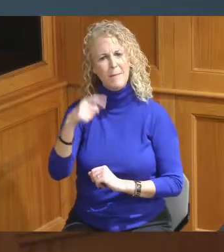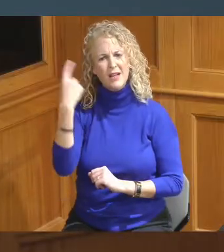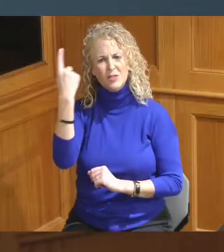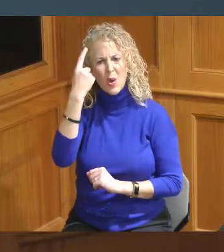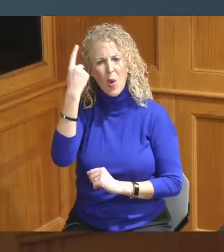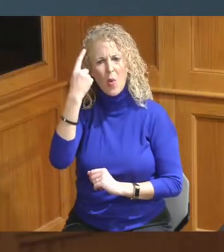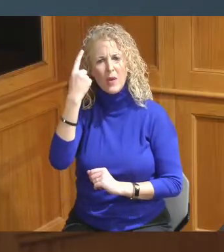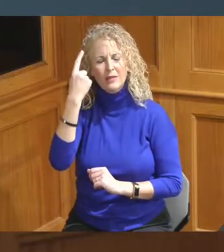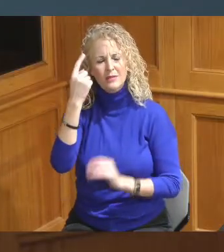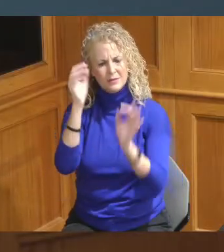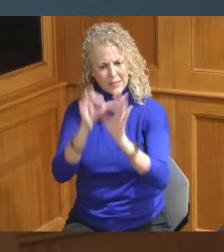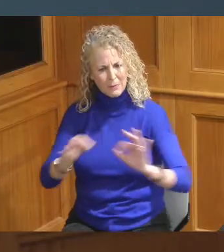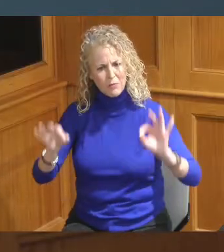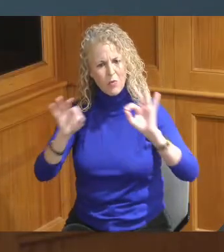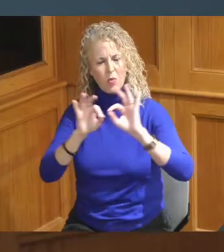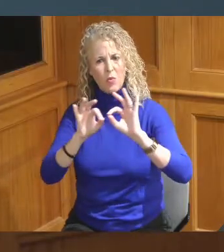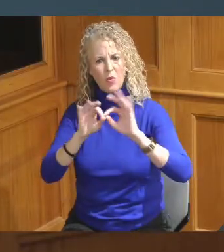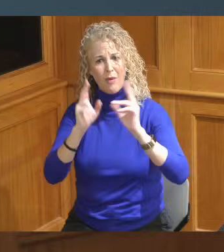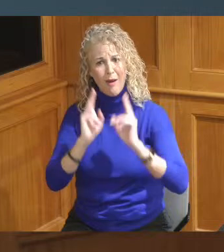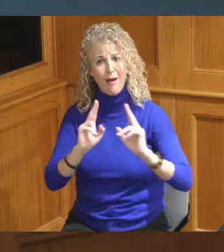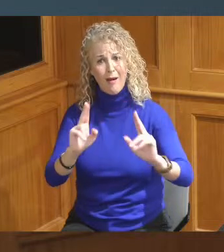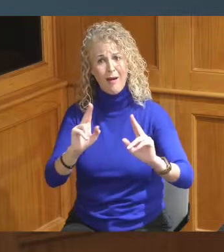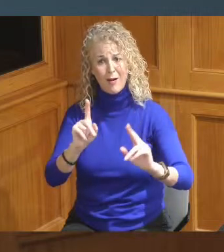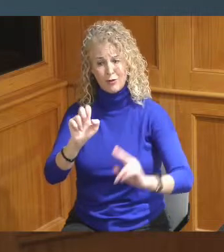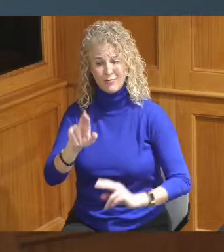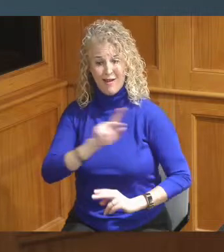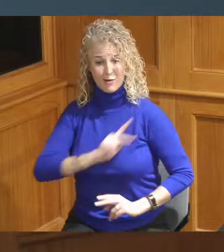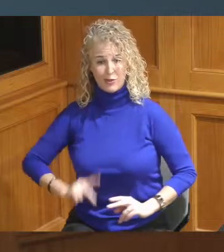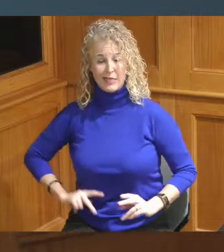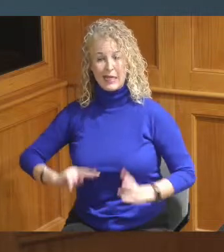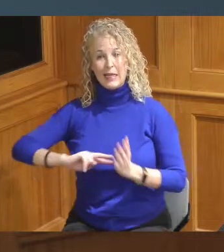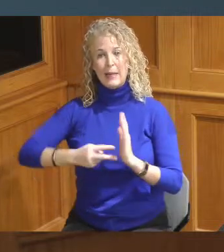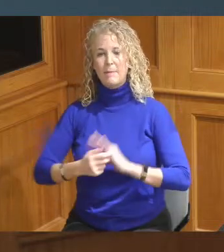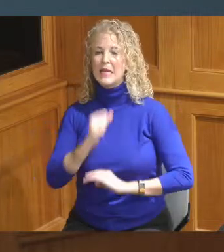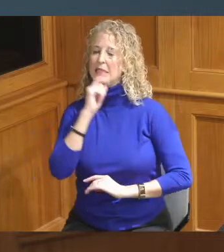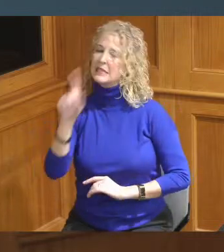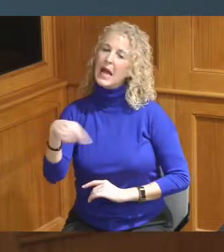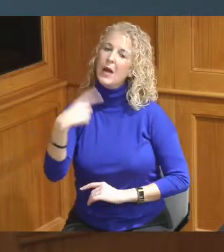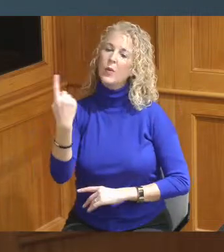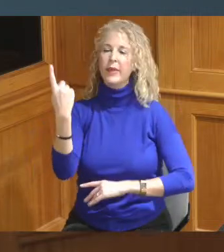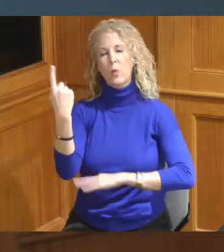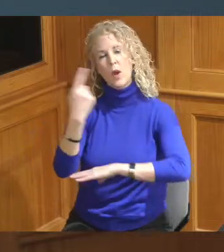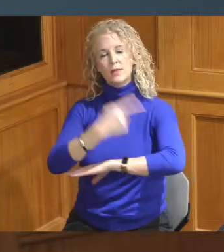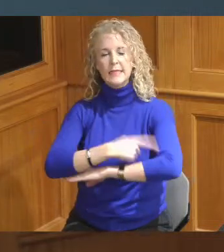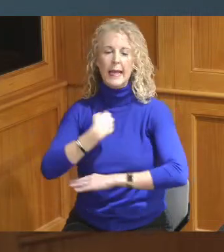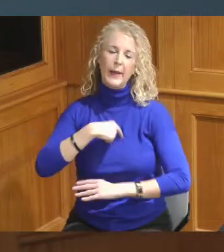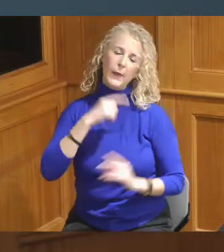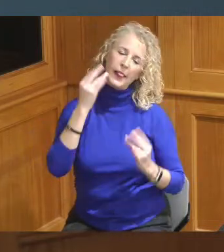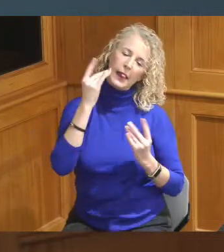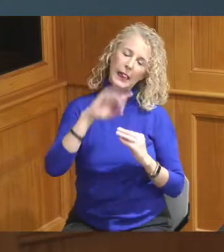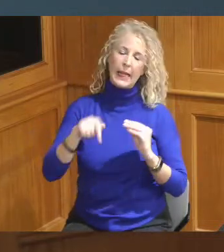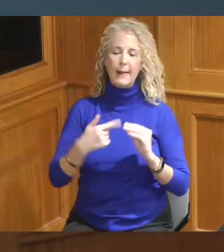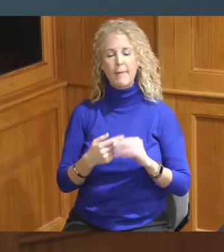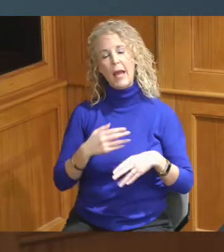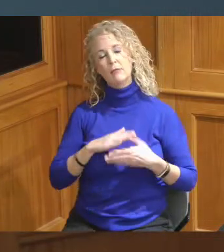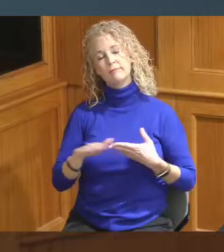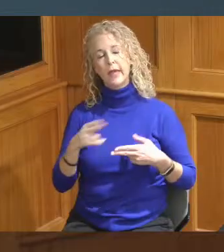meaningful. Honoring Dr. King requires more than observance. It requires action, accountability,